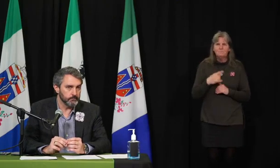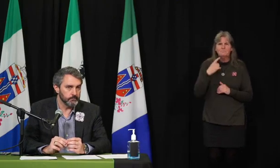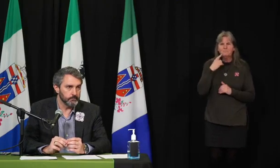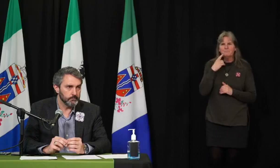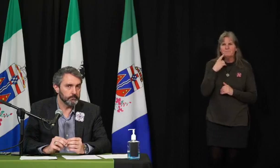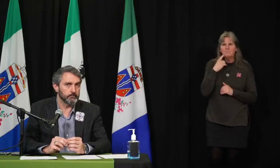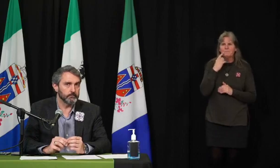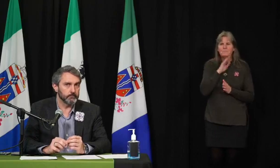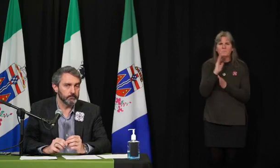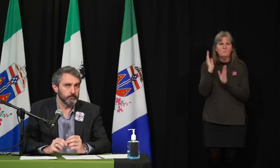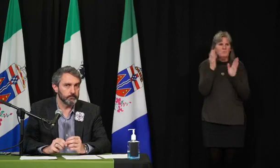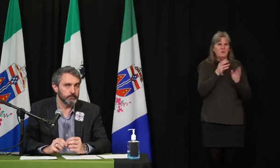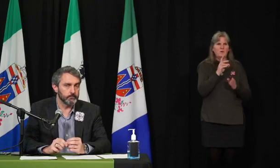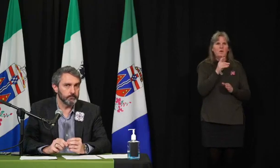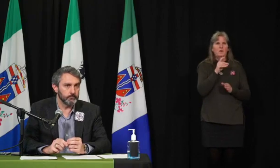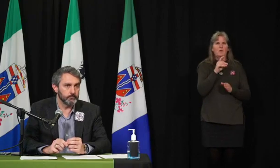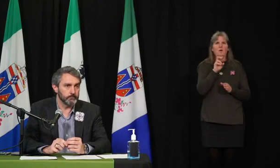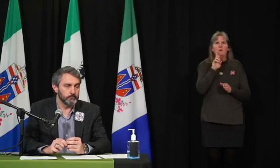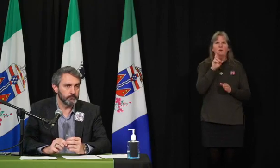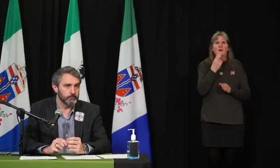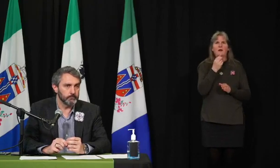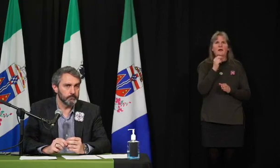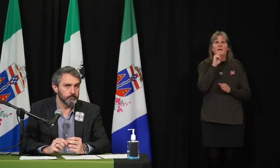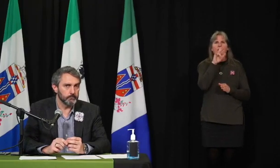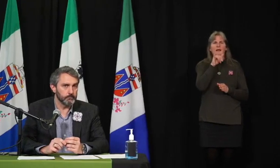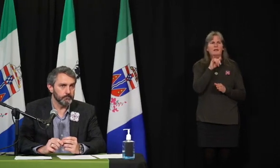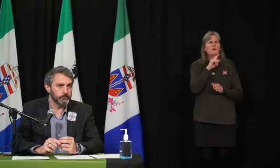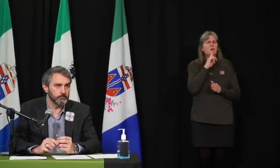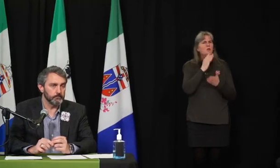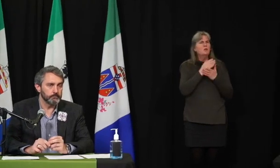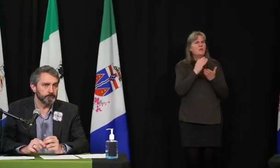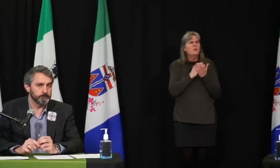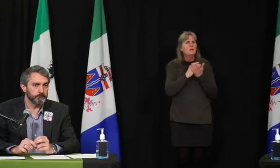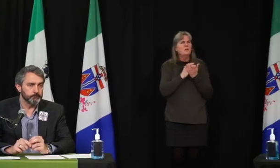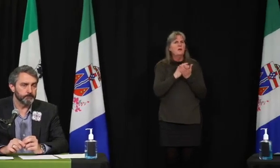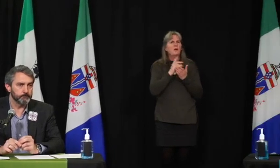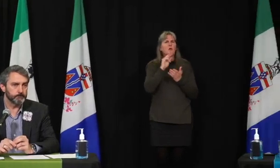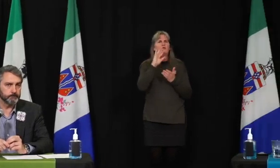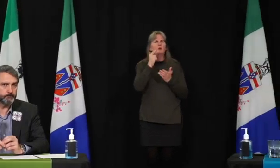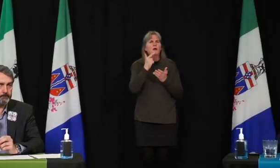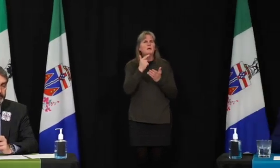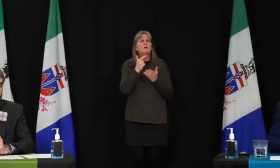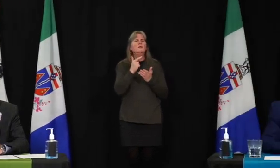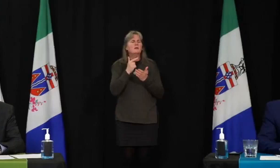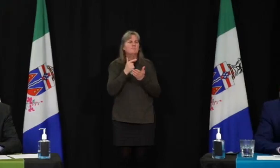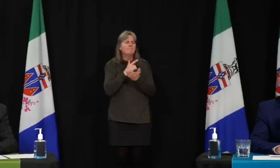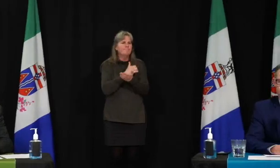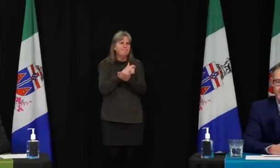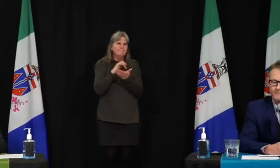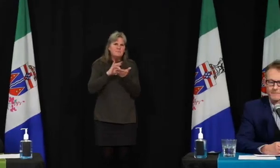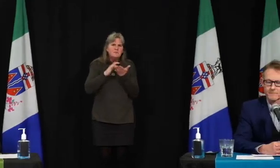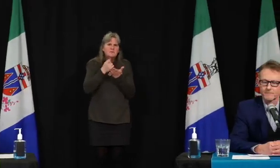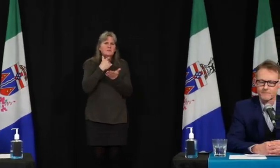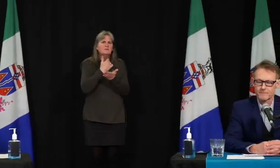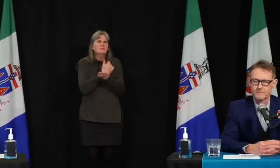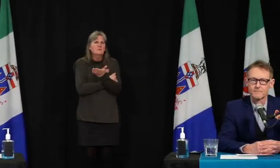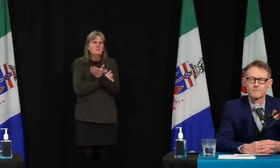Regarding the overdose deaths this year. I was wondering if they Yukon is considering or has implemented